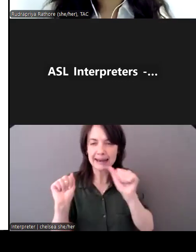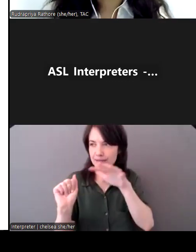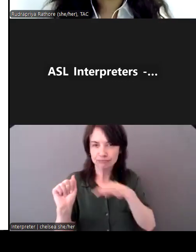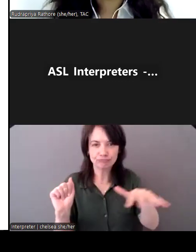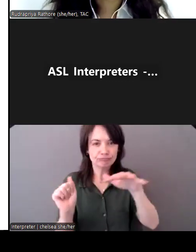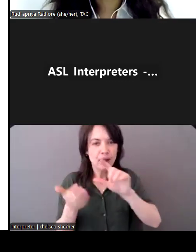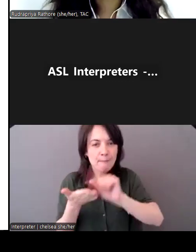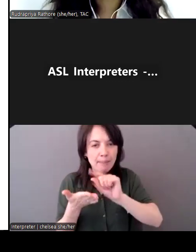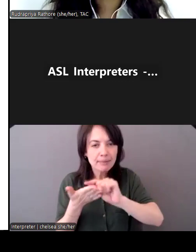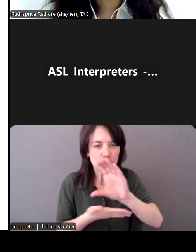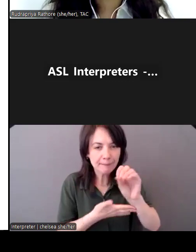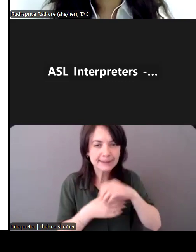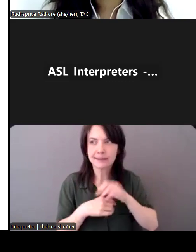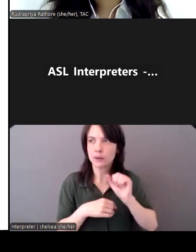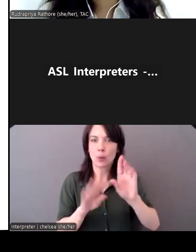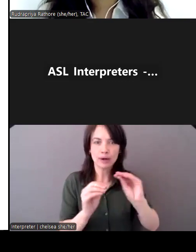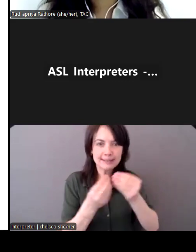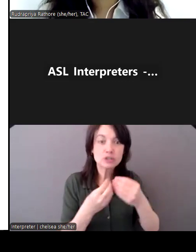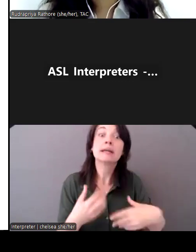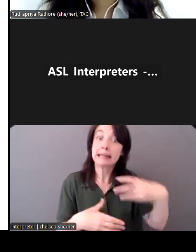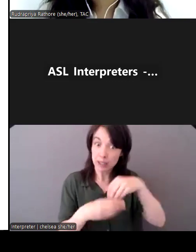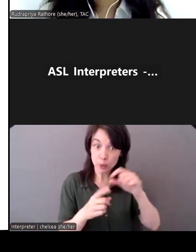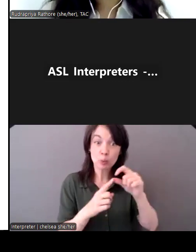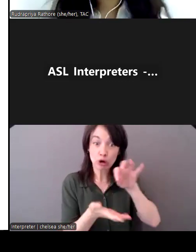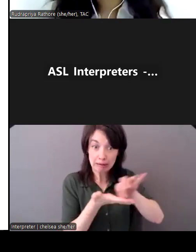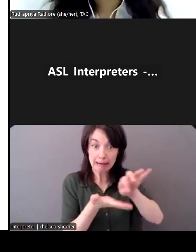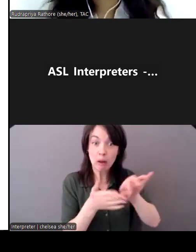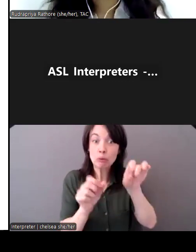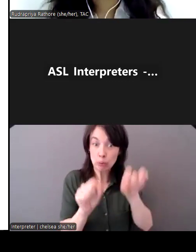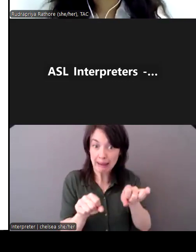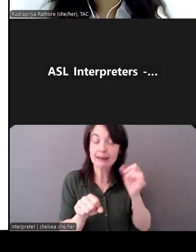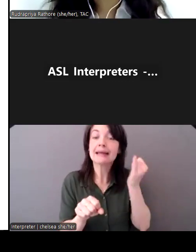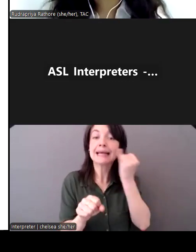can include word counts to help establish if you're applying for level one or level